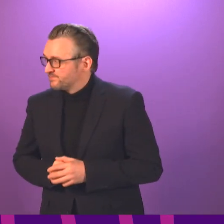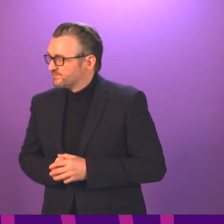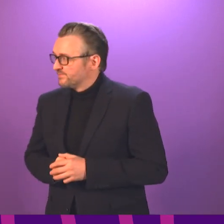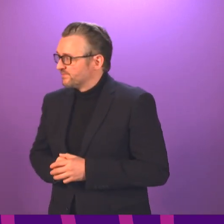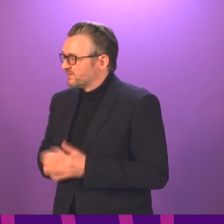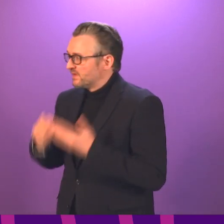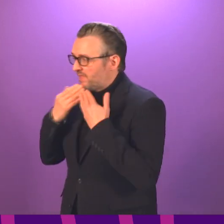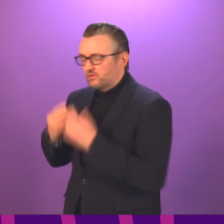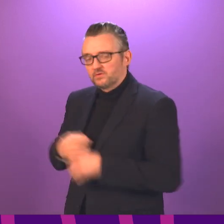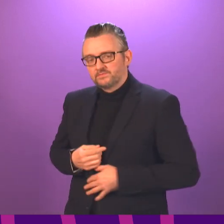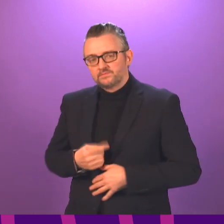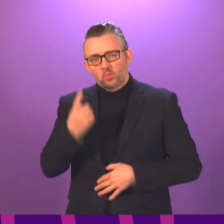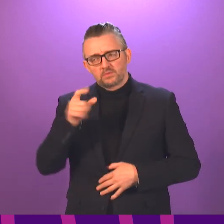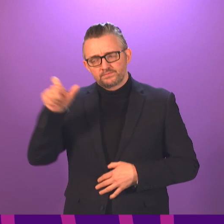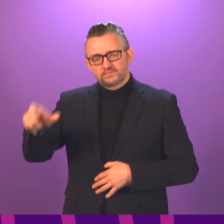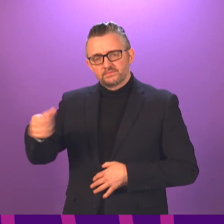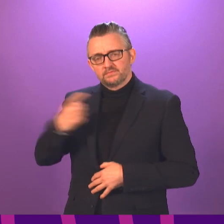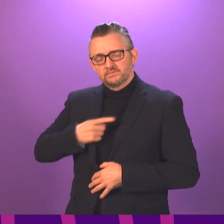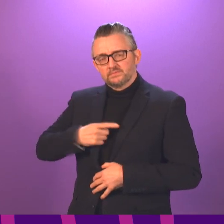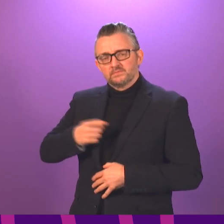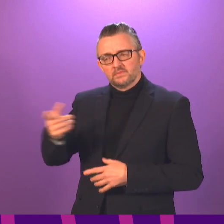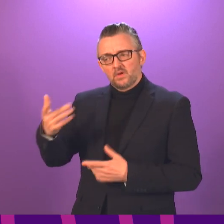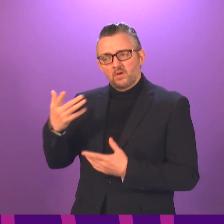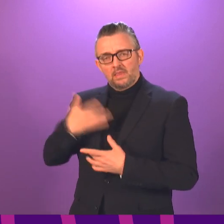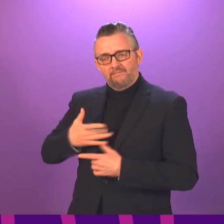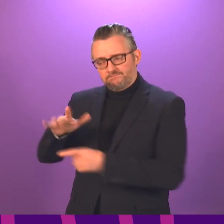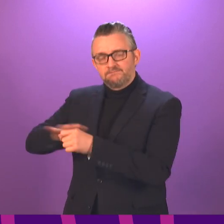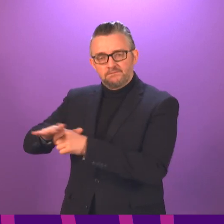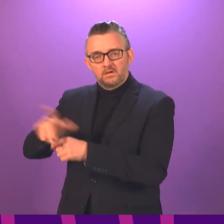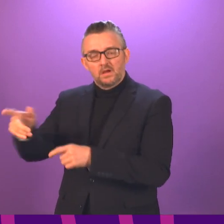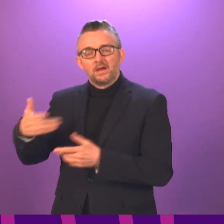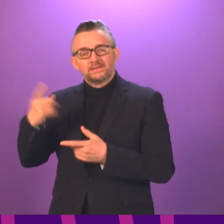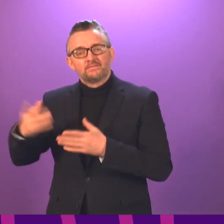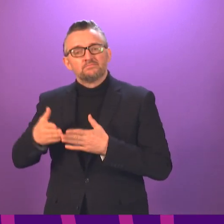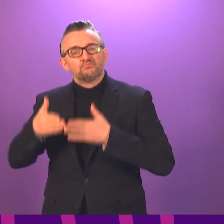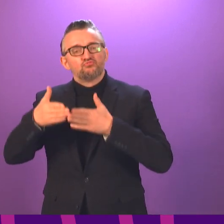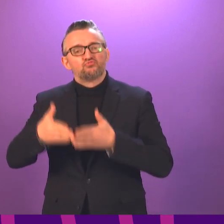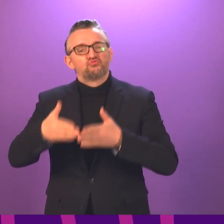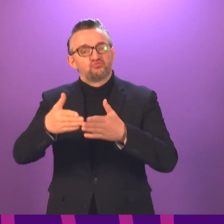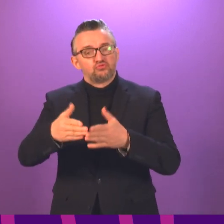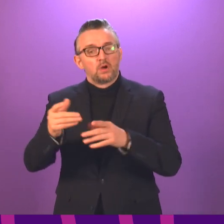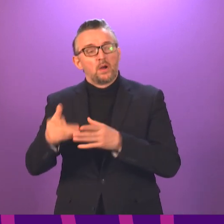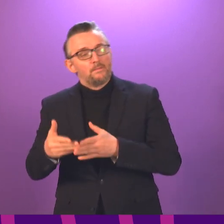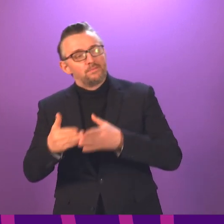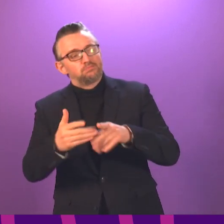seafarer who left Scotland to join his cargo ship before the quarantine rules were introduced,